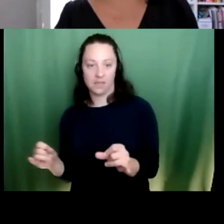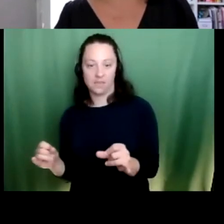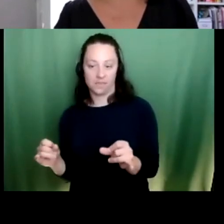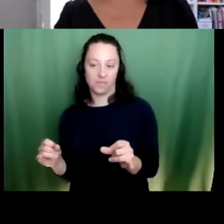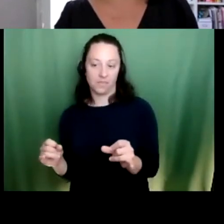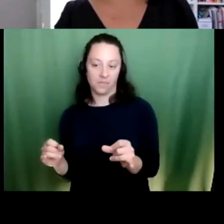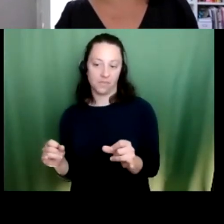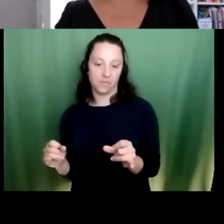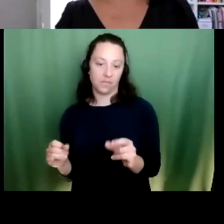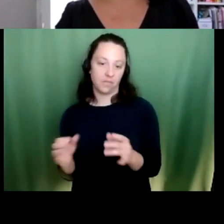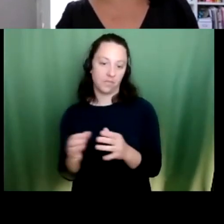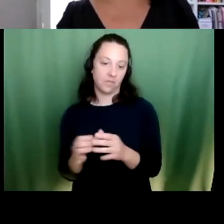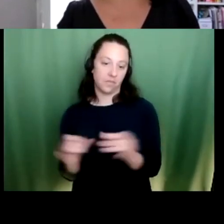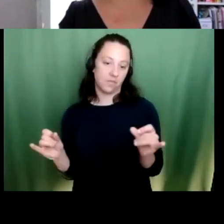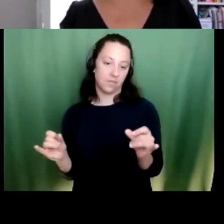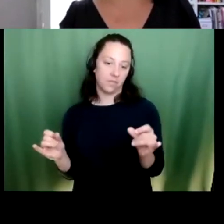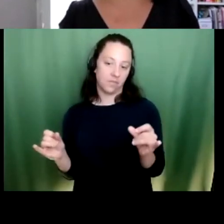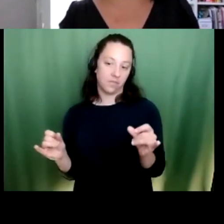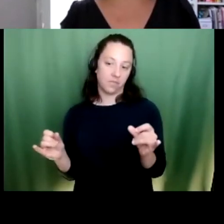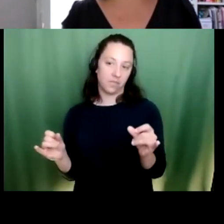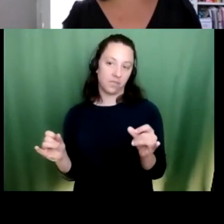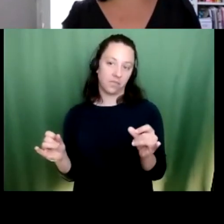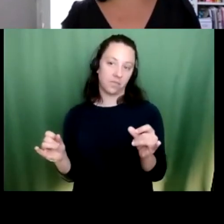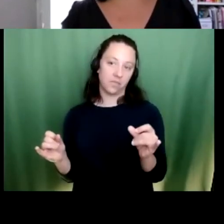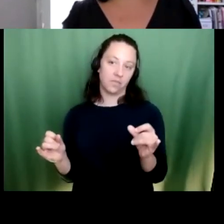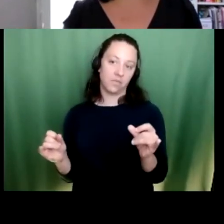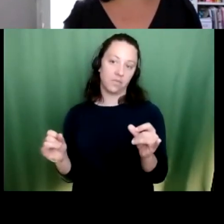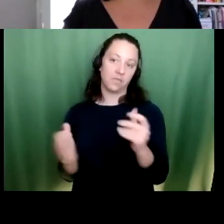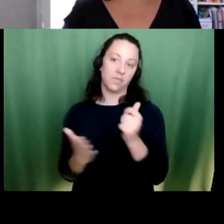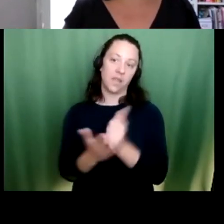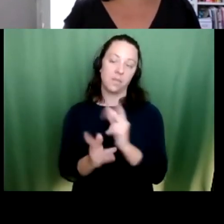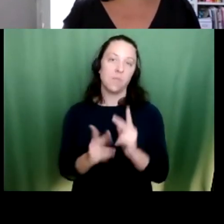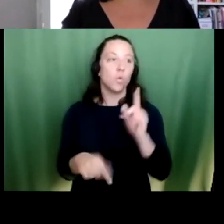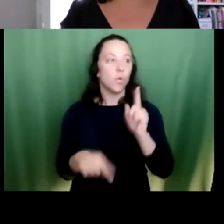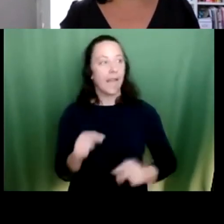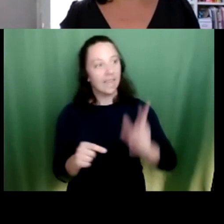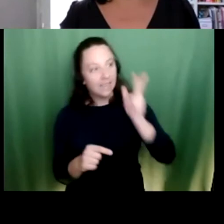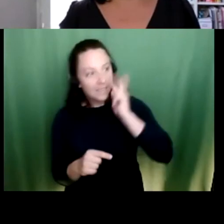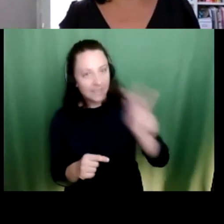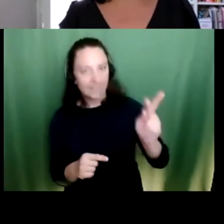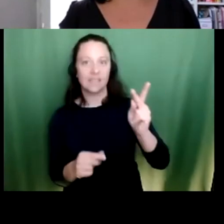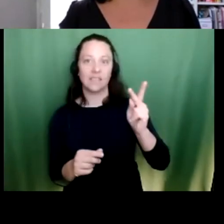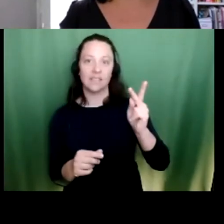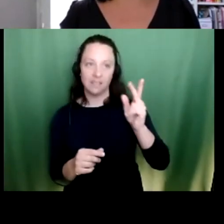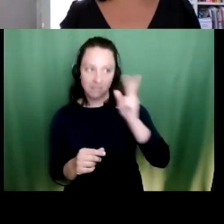people who might not be able to visually see the artist but experience the artwork. I thought